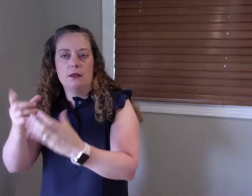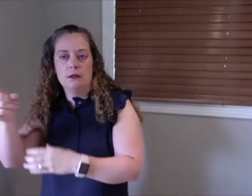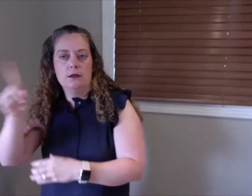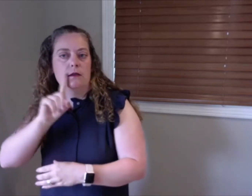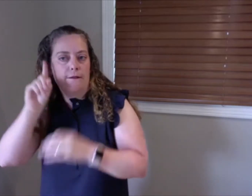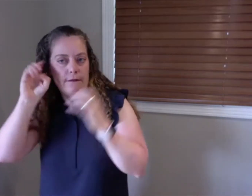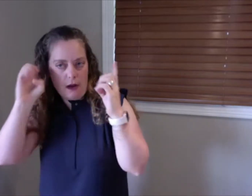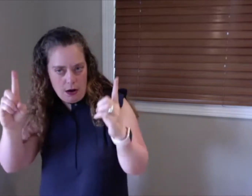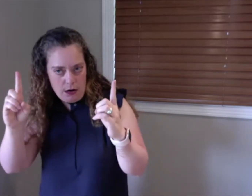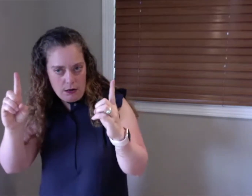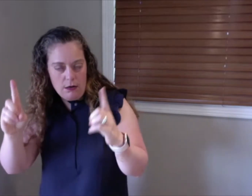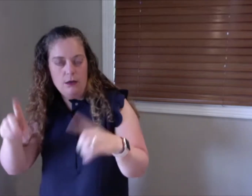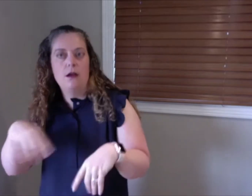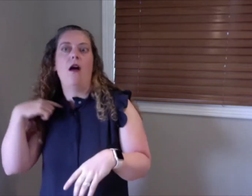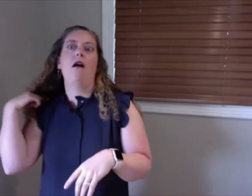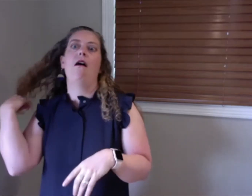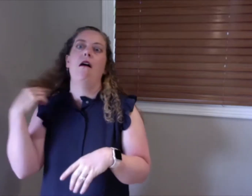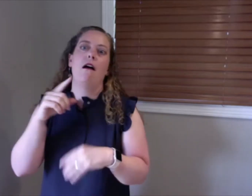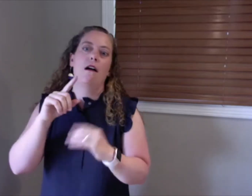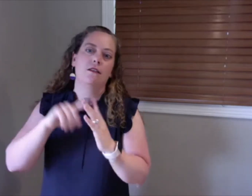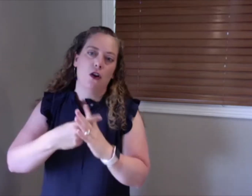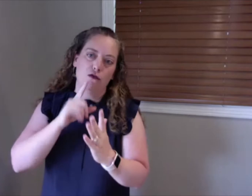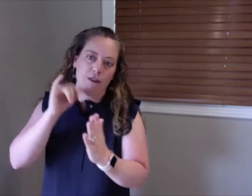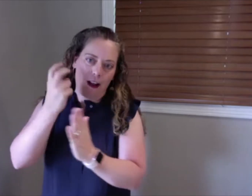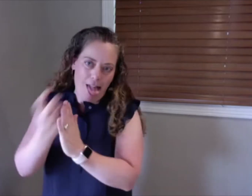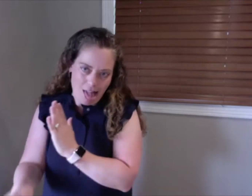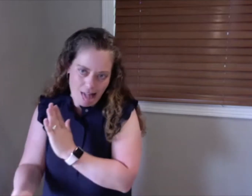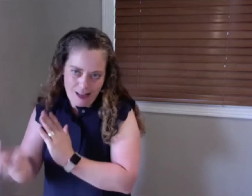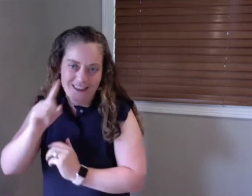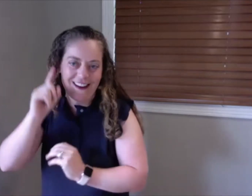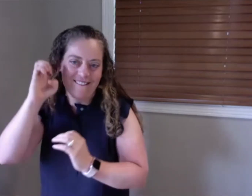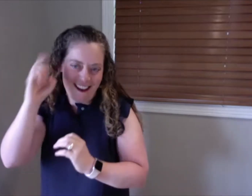so while I was in the process of getting my BFA, however; I took a course in Deaf